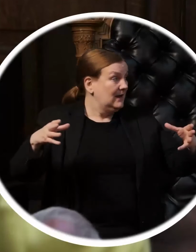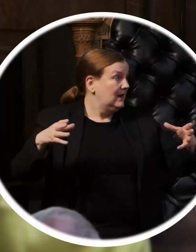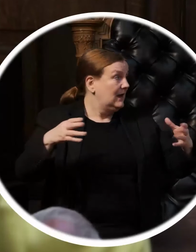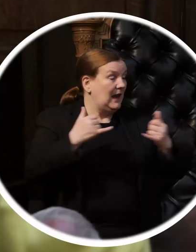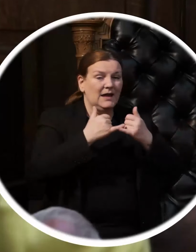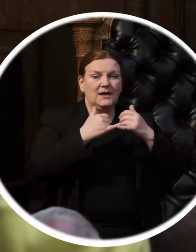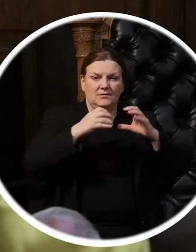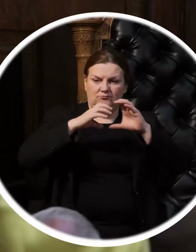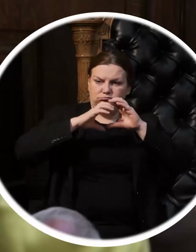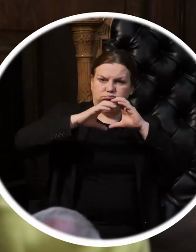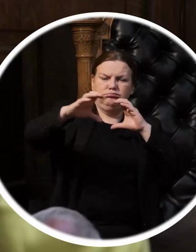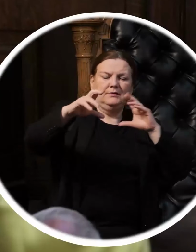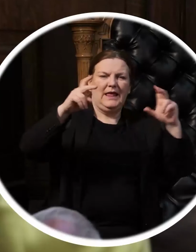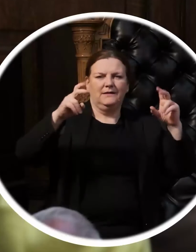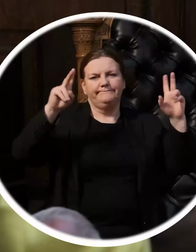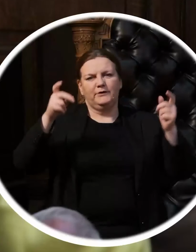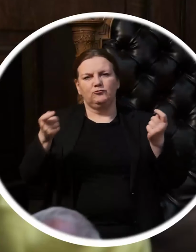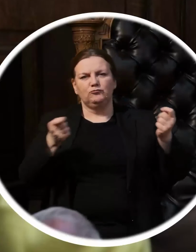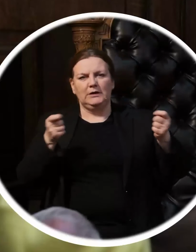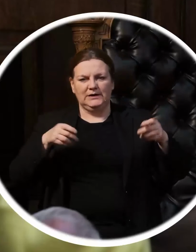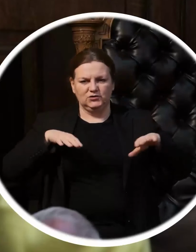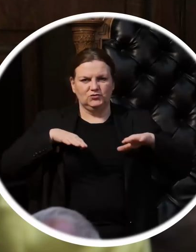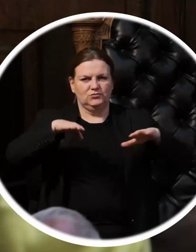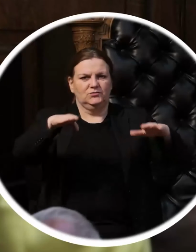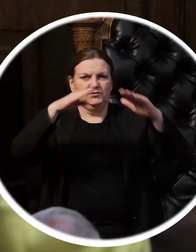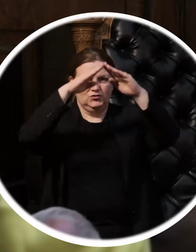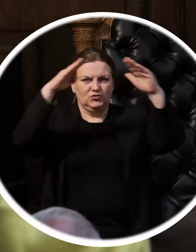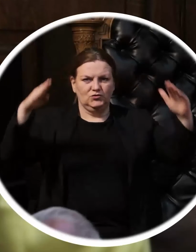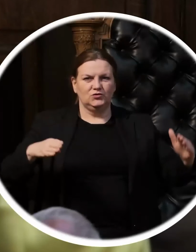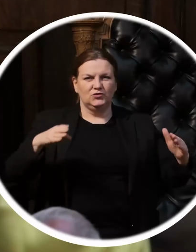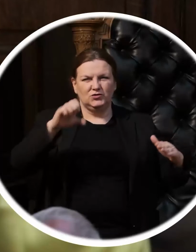this runs the entire length of the platforms and you can see it from the